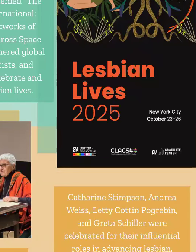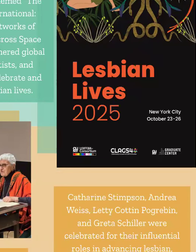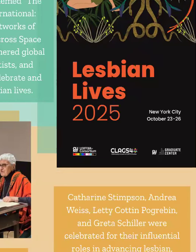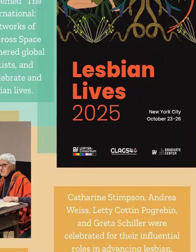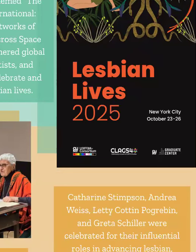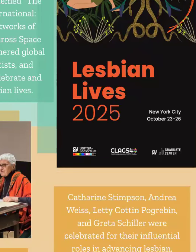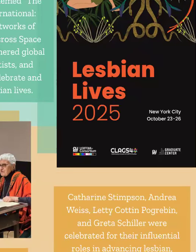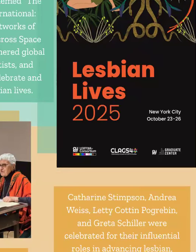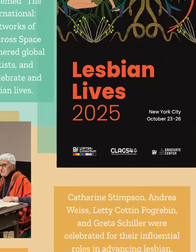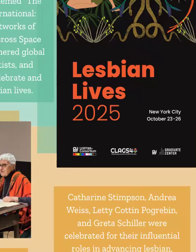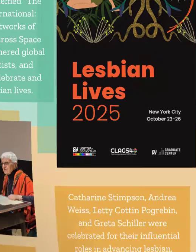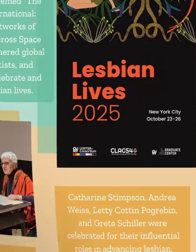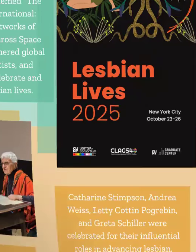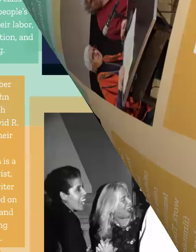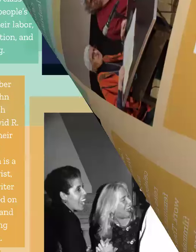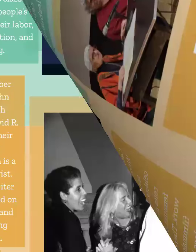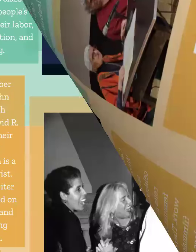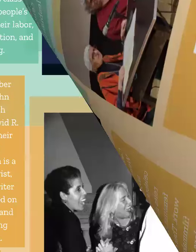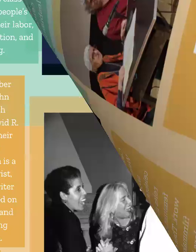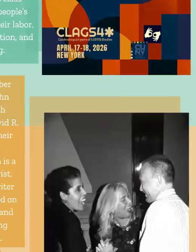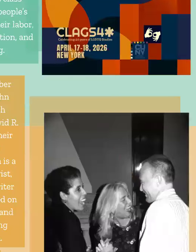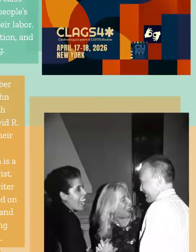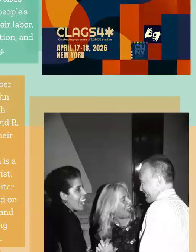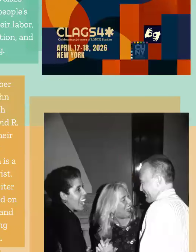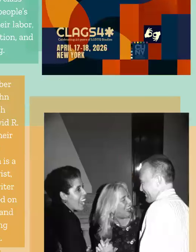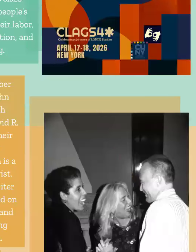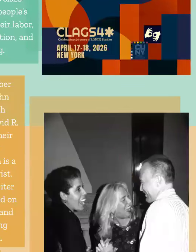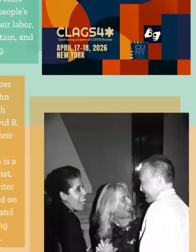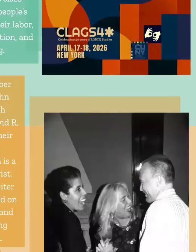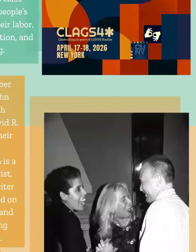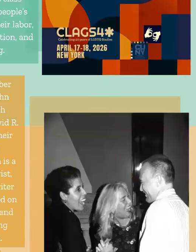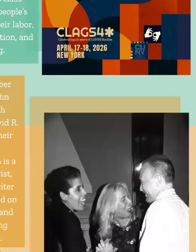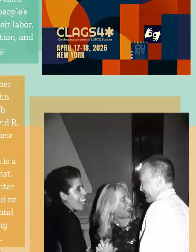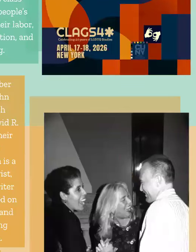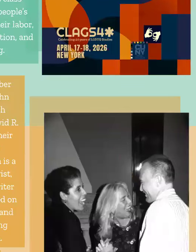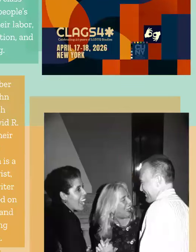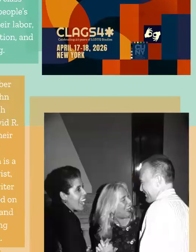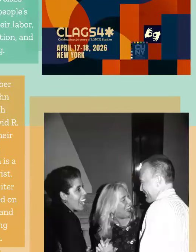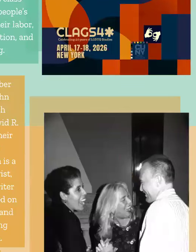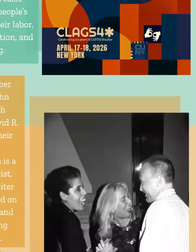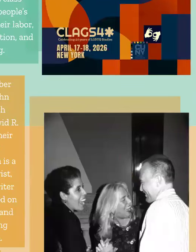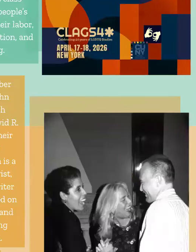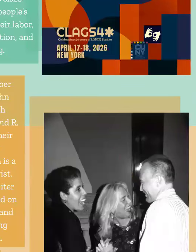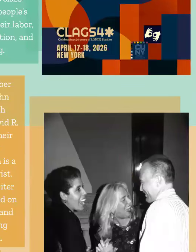You'll see friends that we've lost in some of these photos, but who are really important to Claggs, Jeffrey Escoffier in this picture.